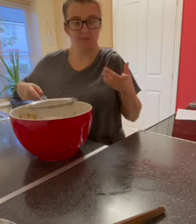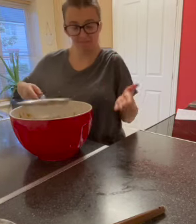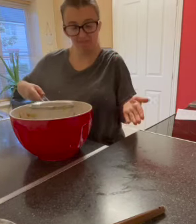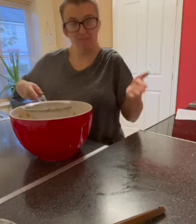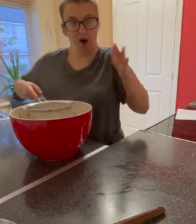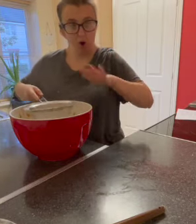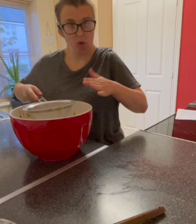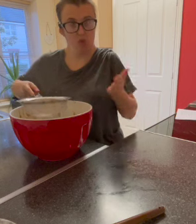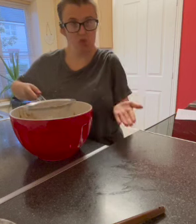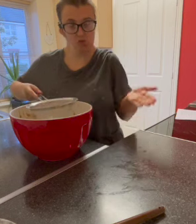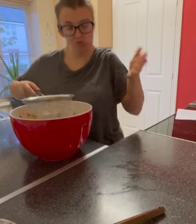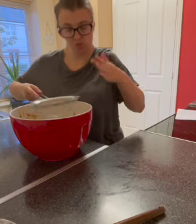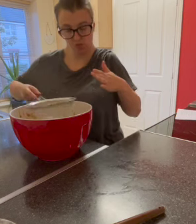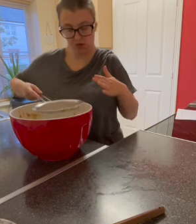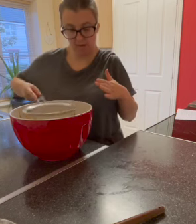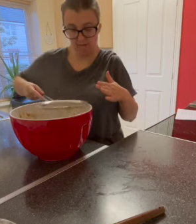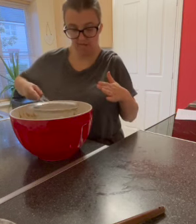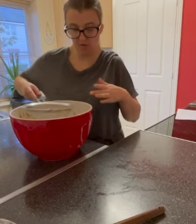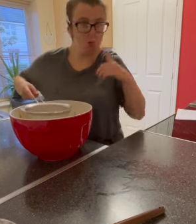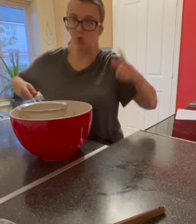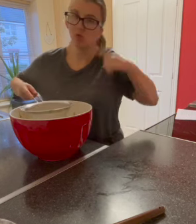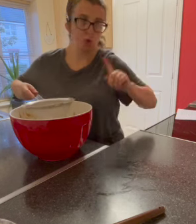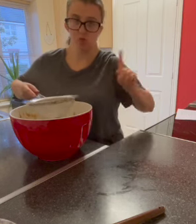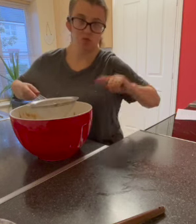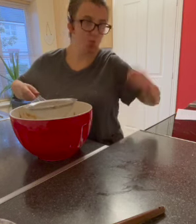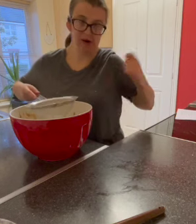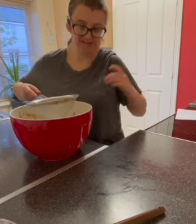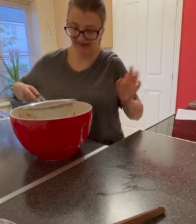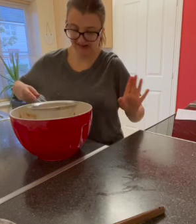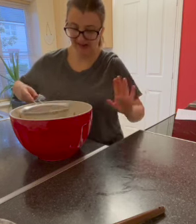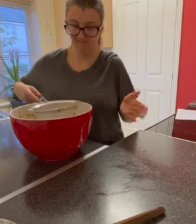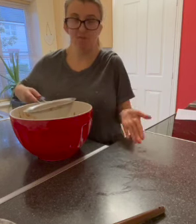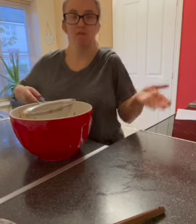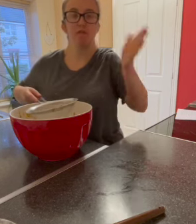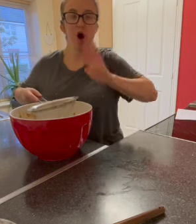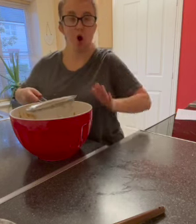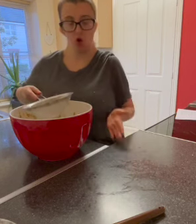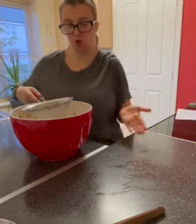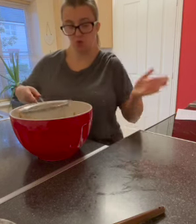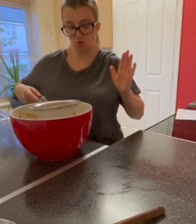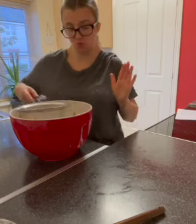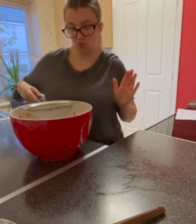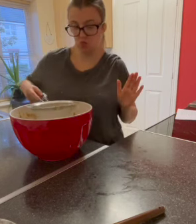then fold them but don't whisk it